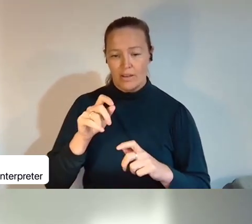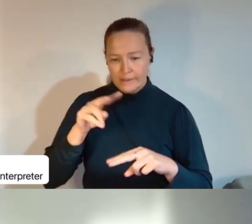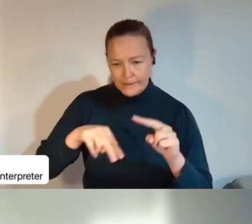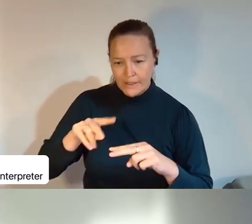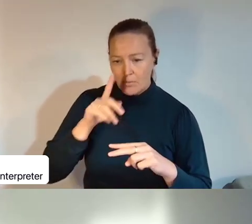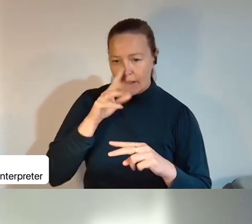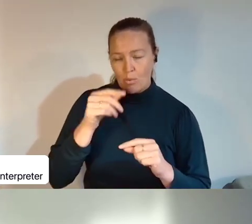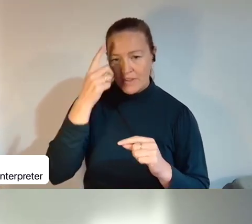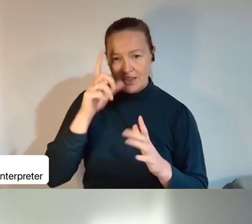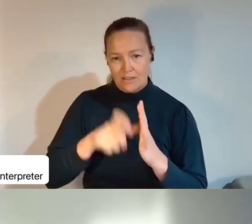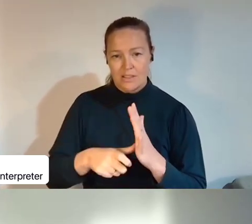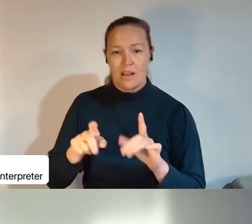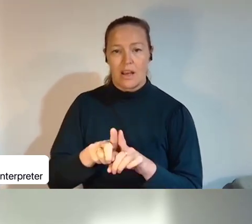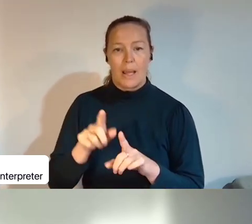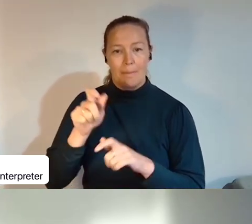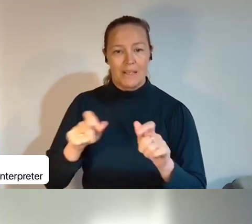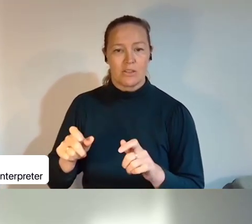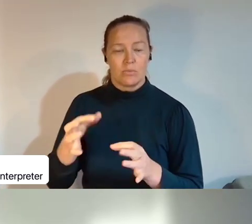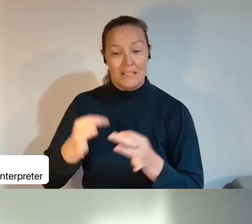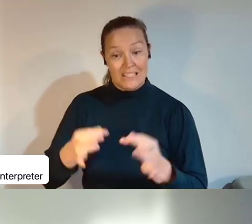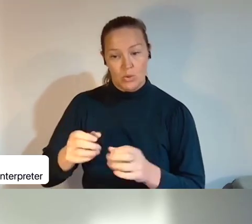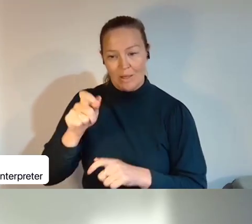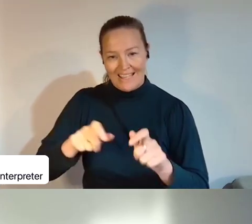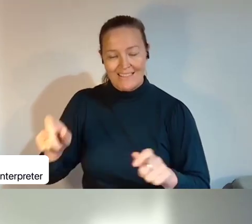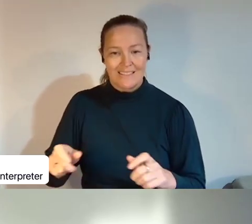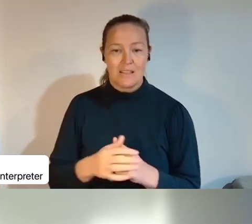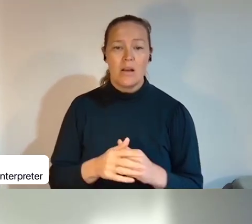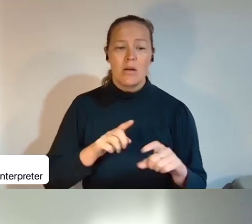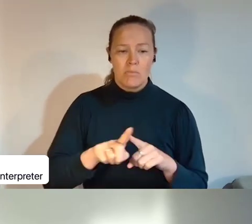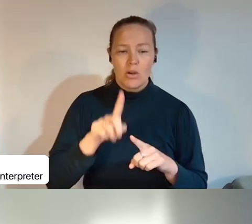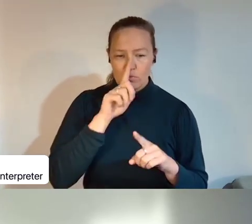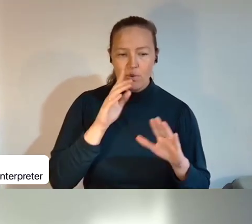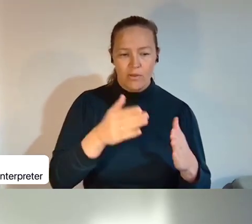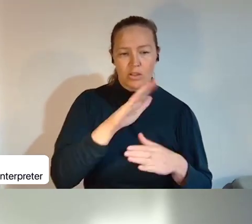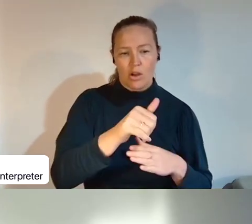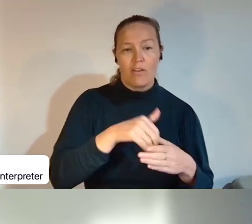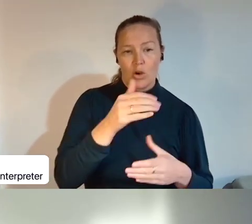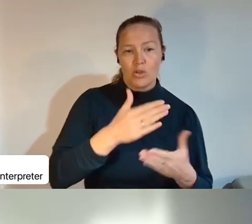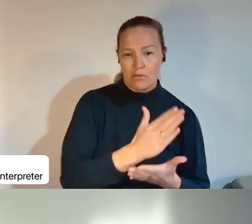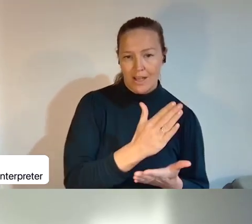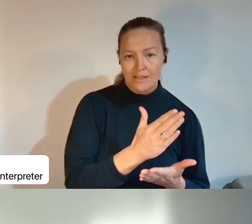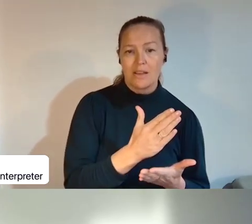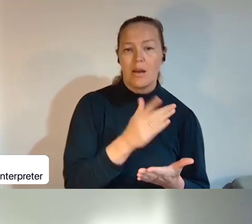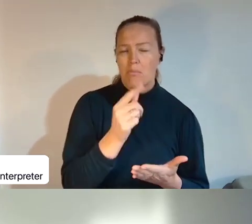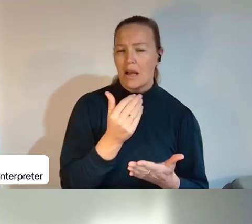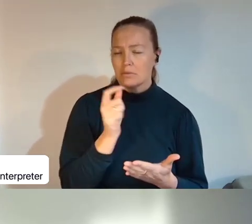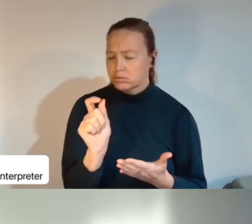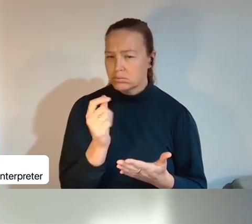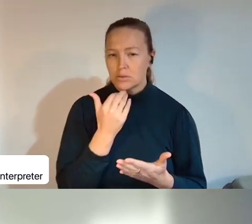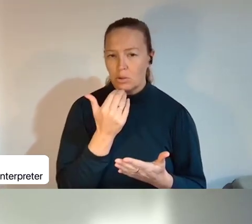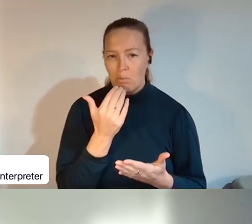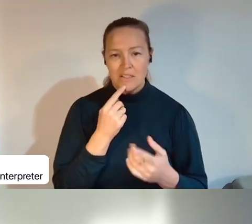political candidates. Most research focus on voting rights. Very little research was about